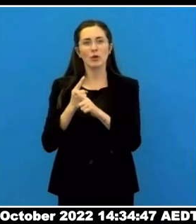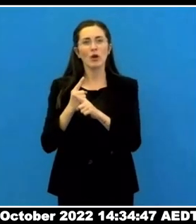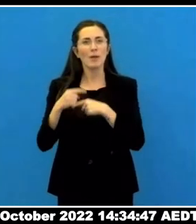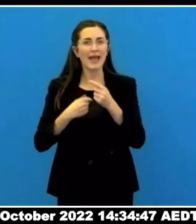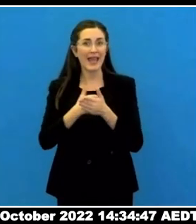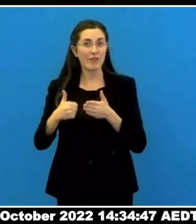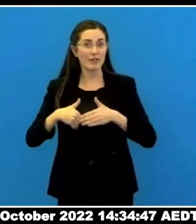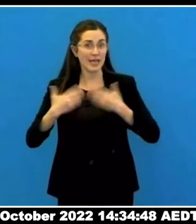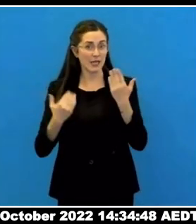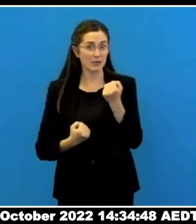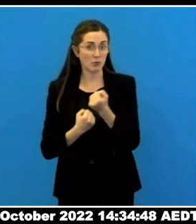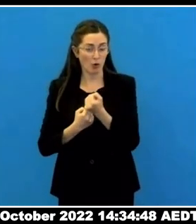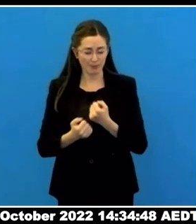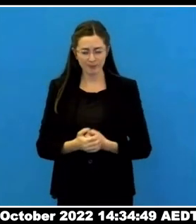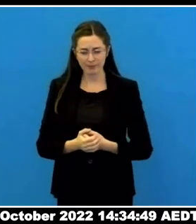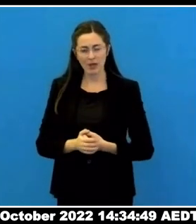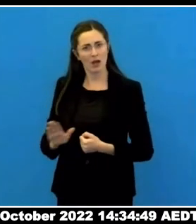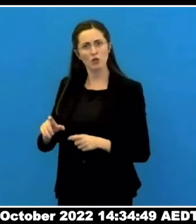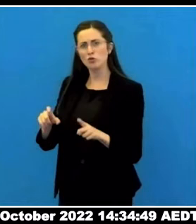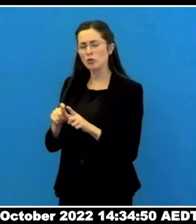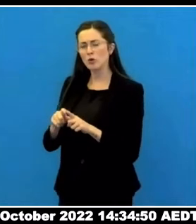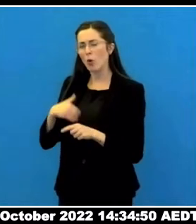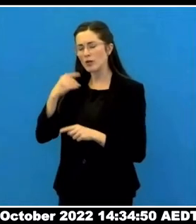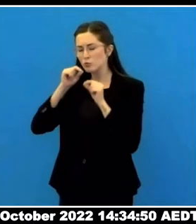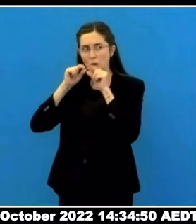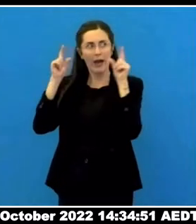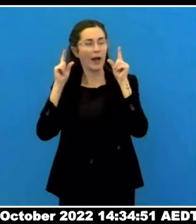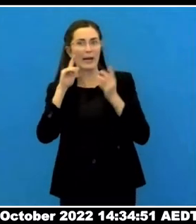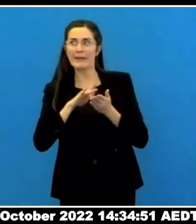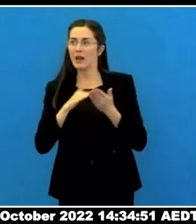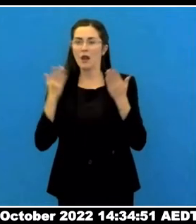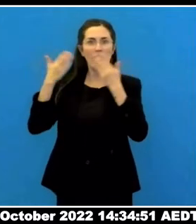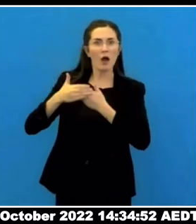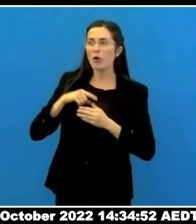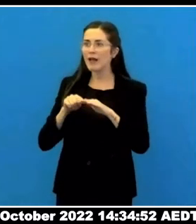"My daughter often wakes up in the middle of the night wanting to go out or play.